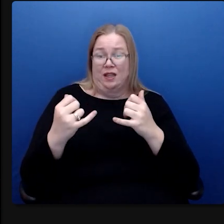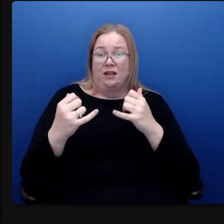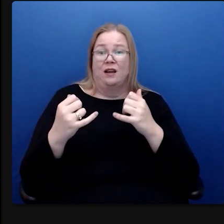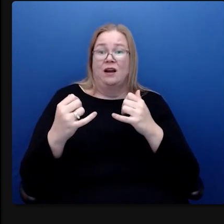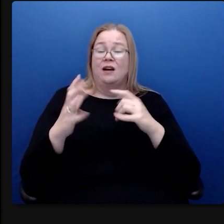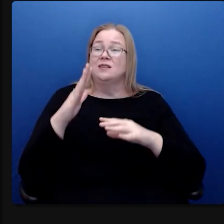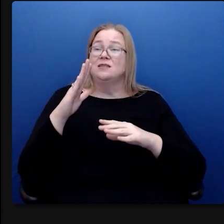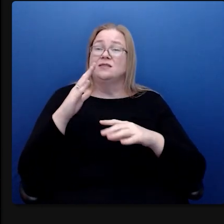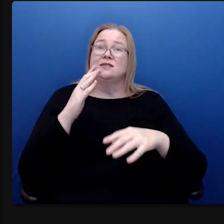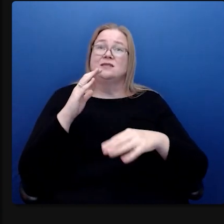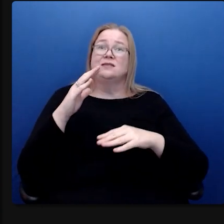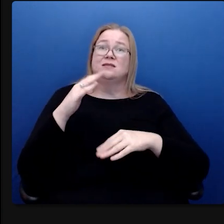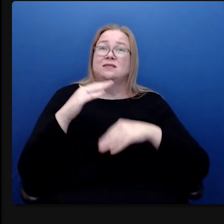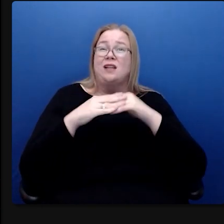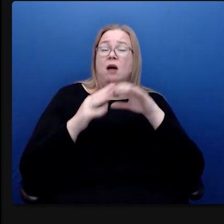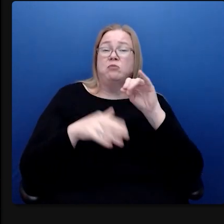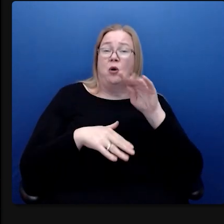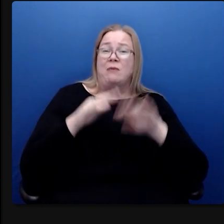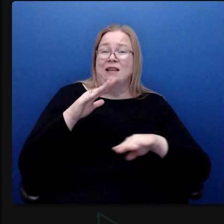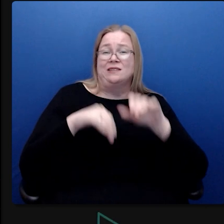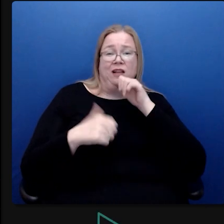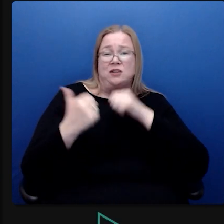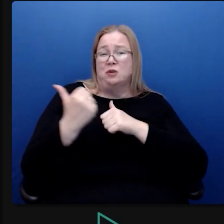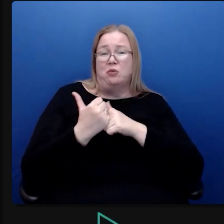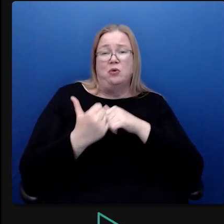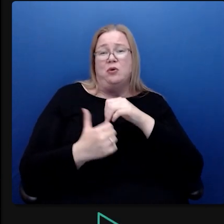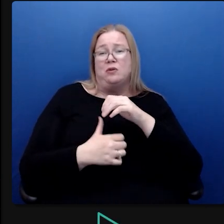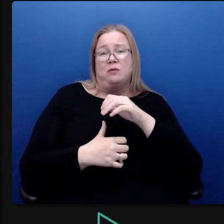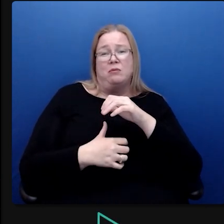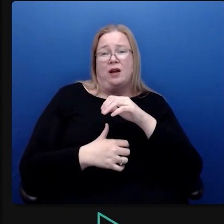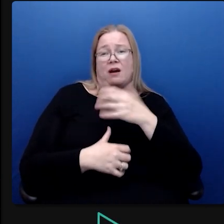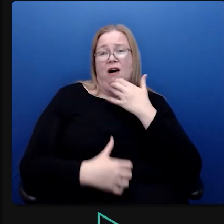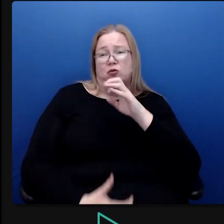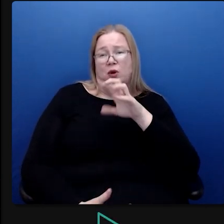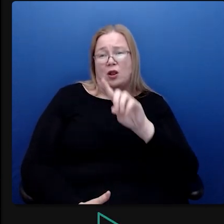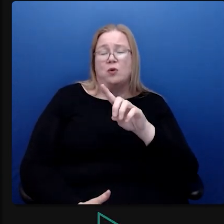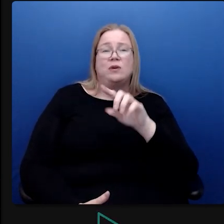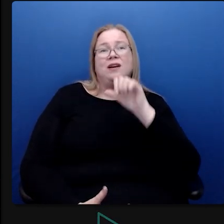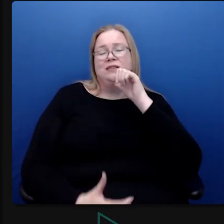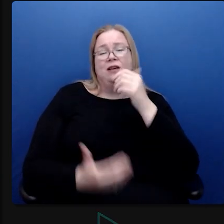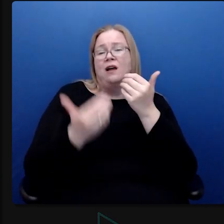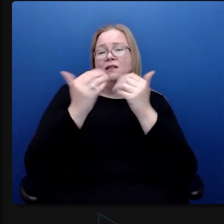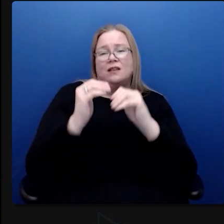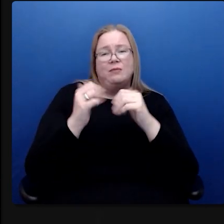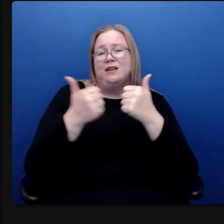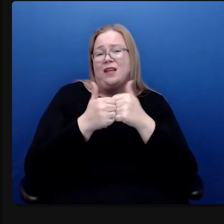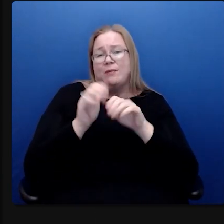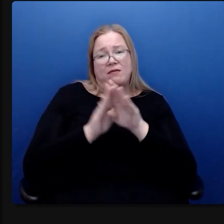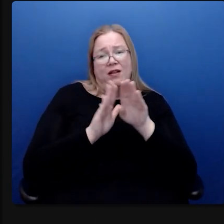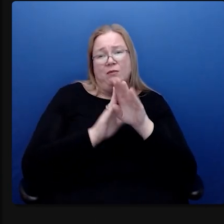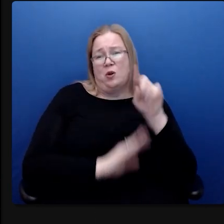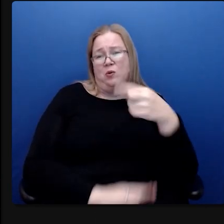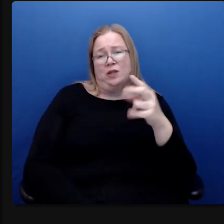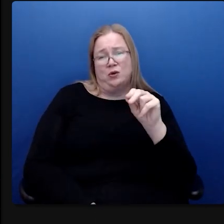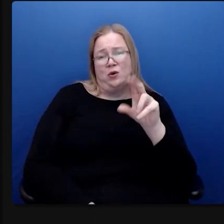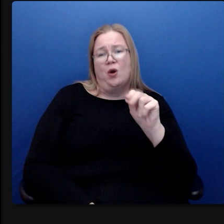Currently, optimized code bases are not supported by Hot Reload. Hot Reload is not limited to game development.